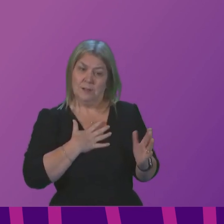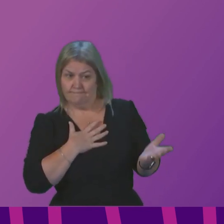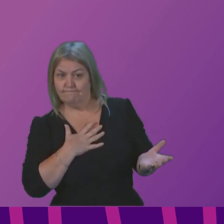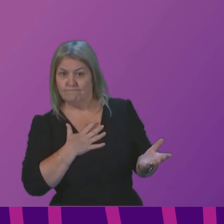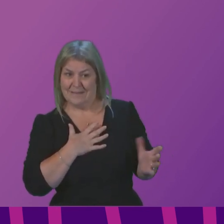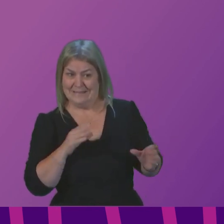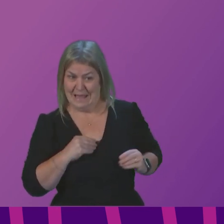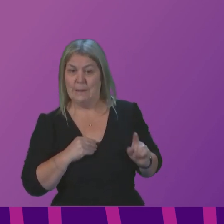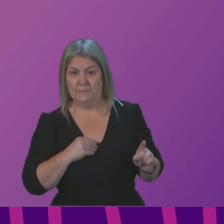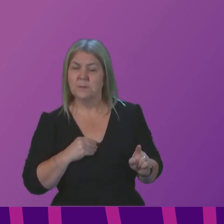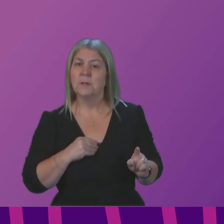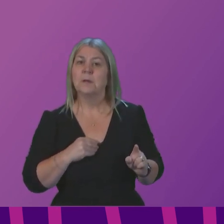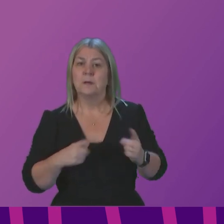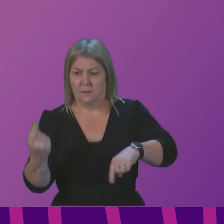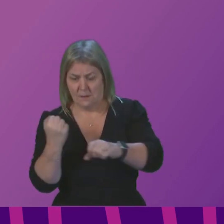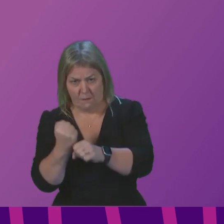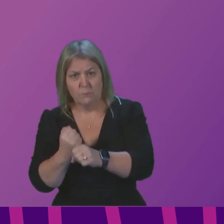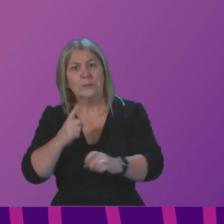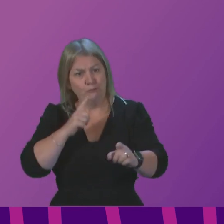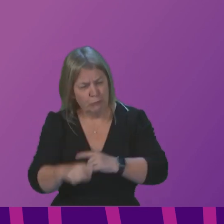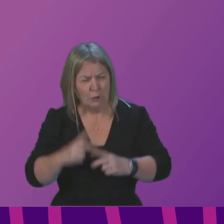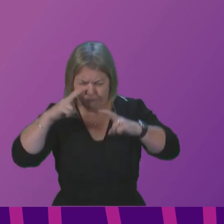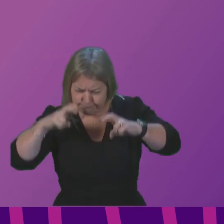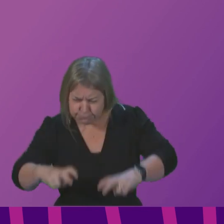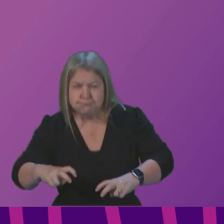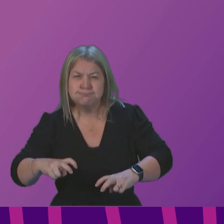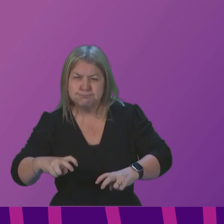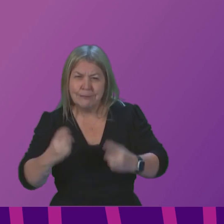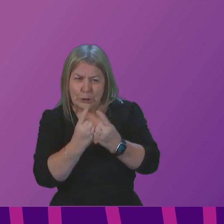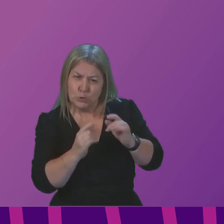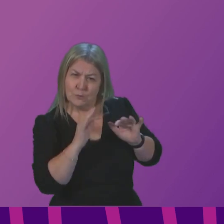any issues that are raised are properly investigated and that answers are forthcoming. The Government